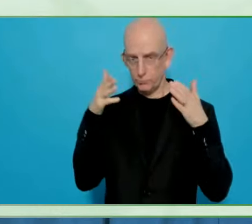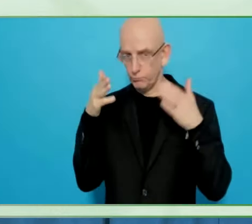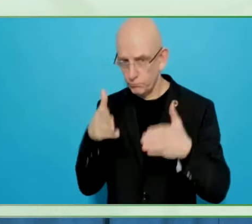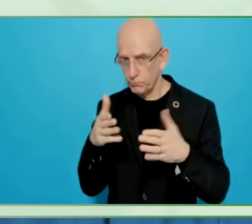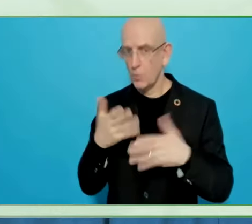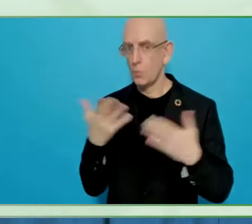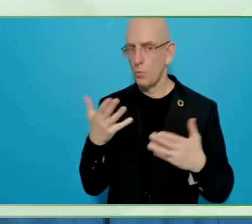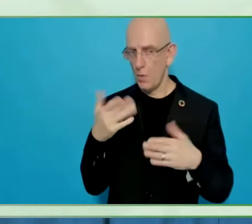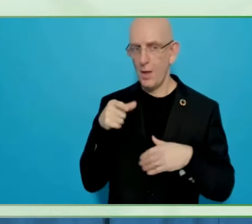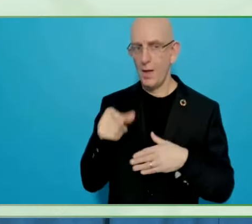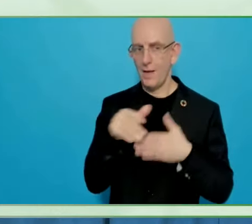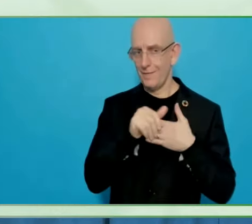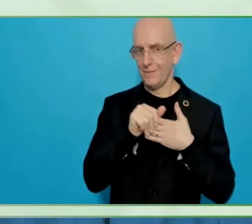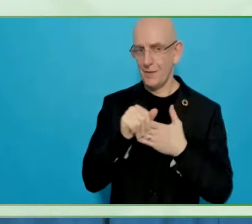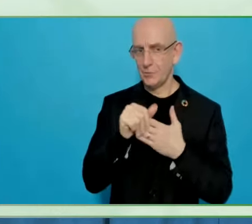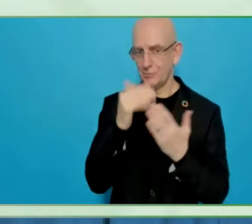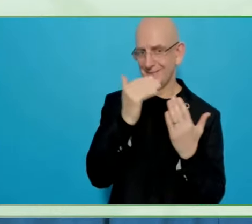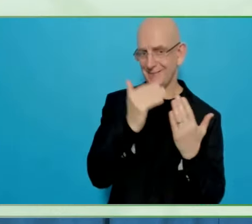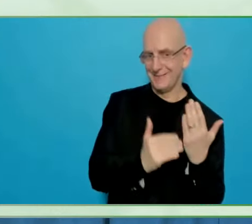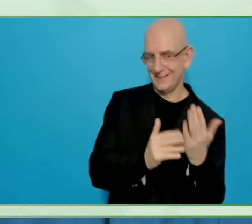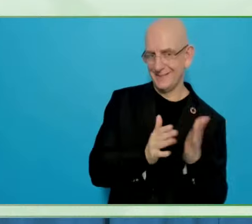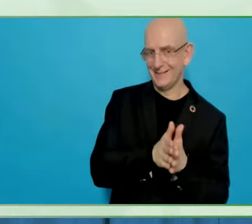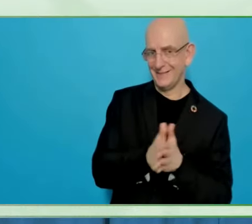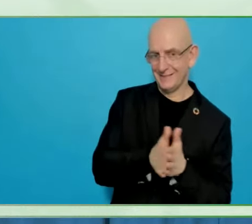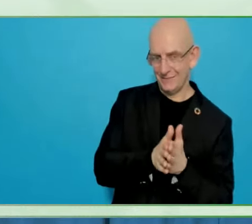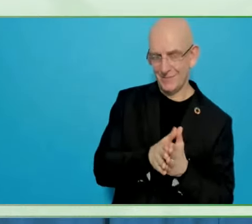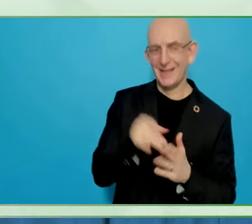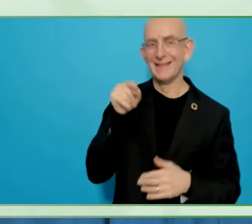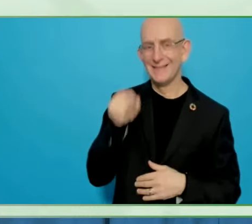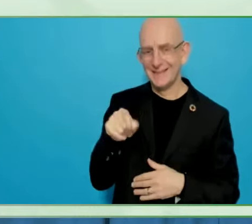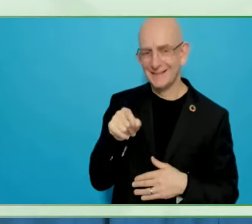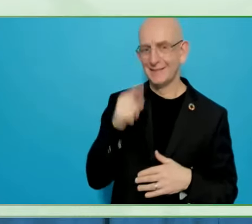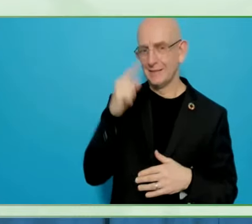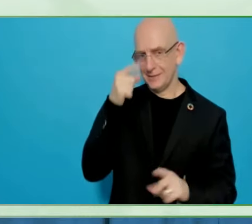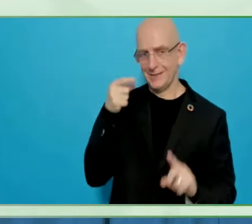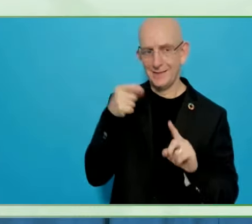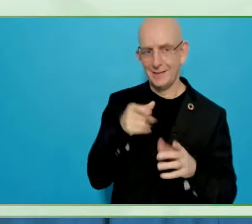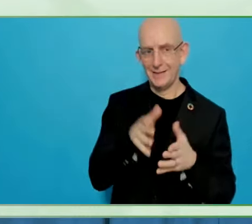European resource centre to increase coherence in Accessibility